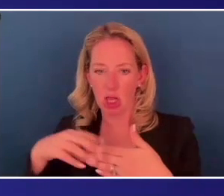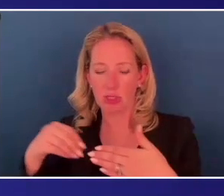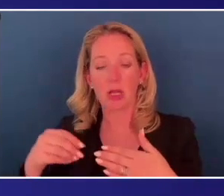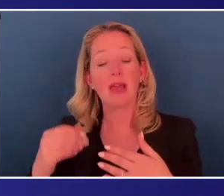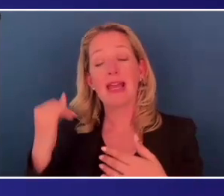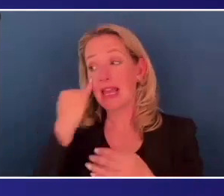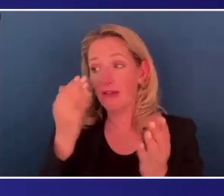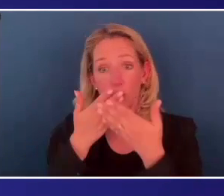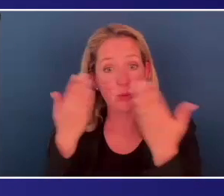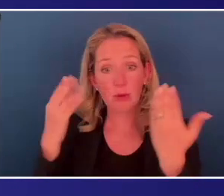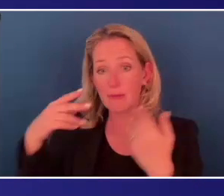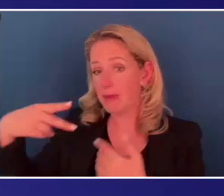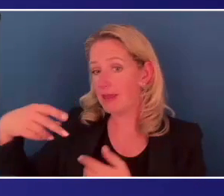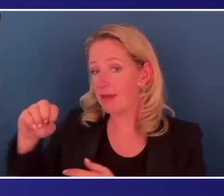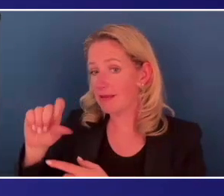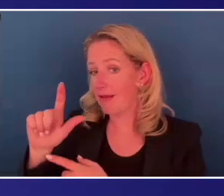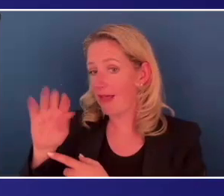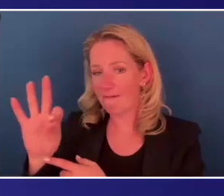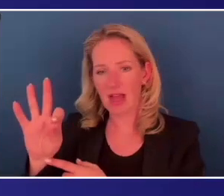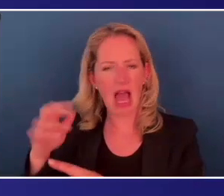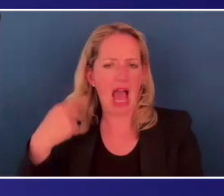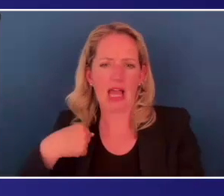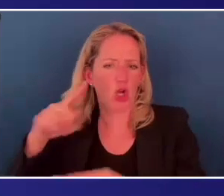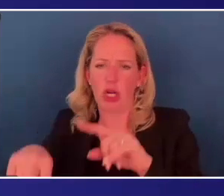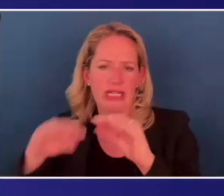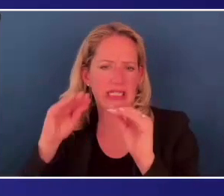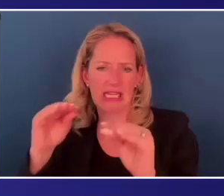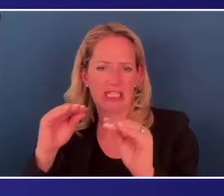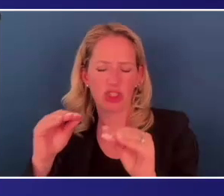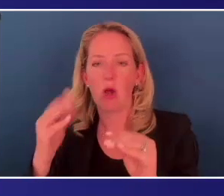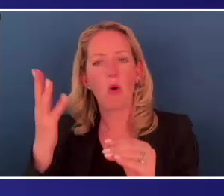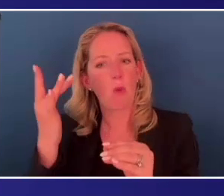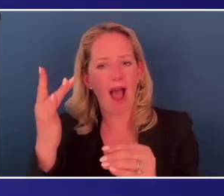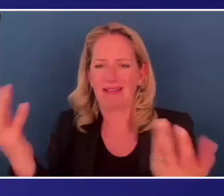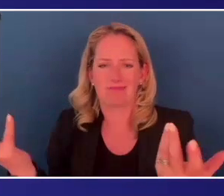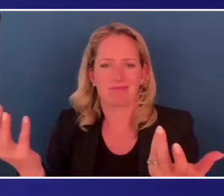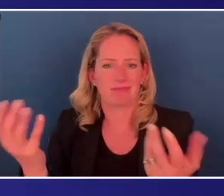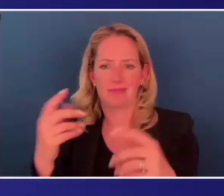Without PSLF, I simply would not have been able to teach the math just doesn't compute.